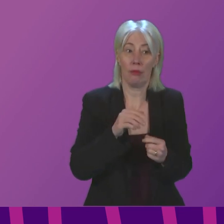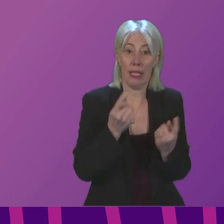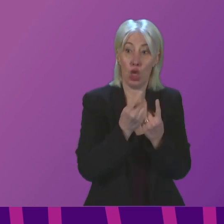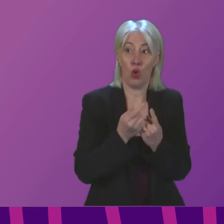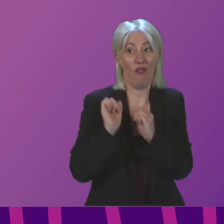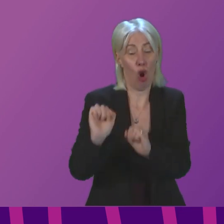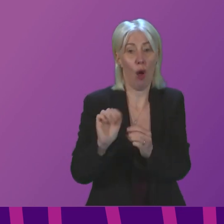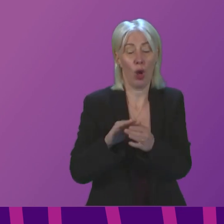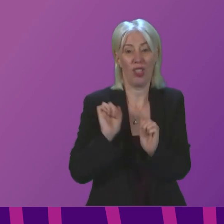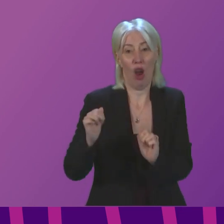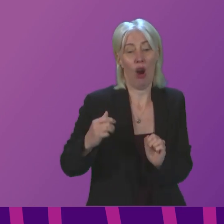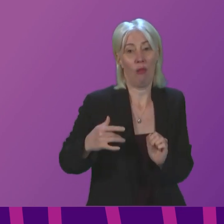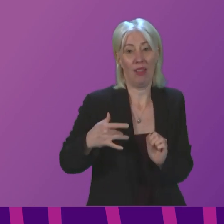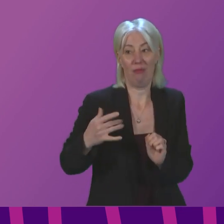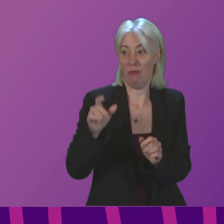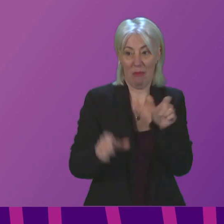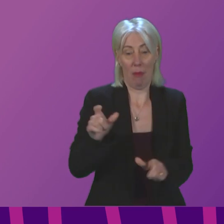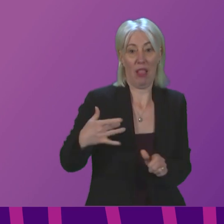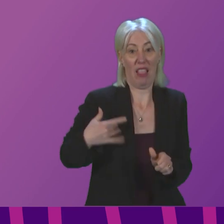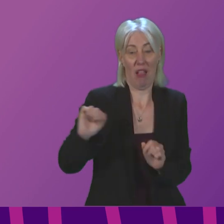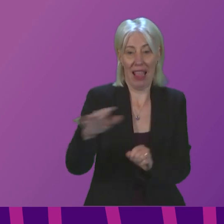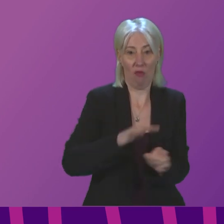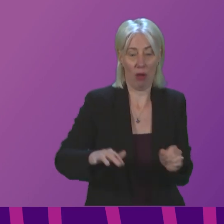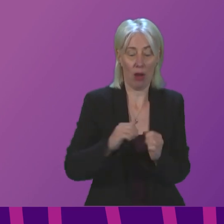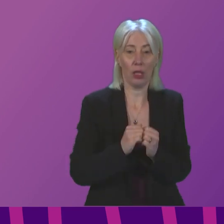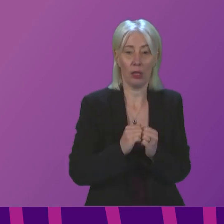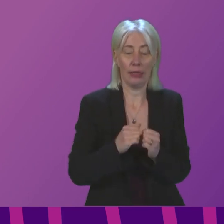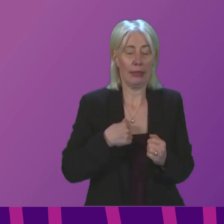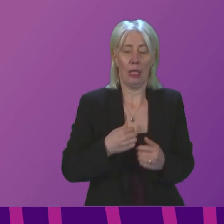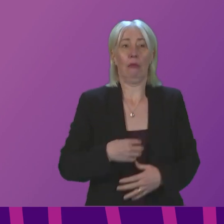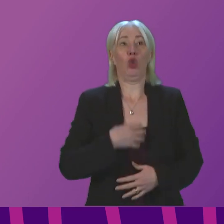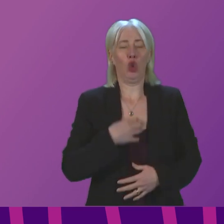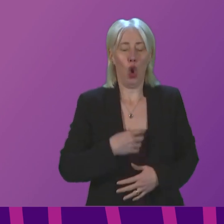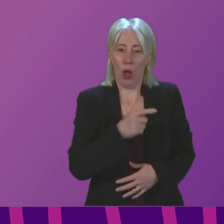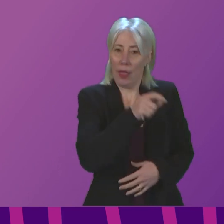I was also very sorry to hear that Weir & McQuiston had ceased trading after such a long period